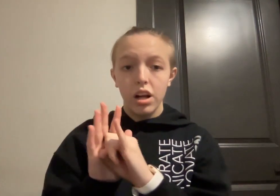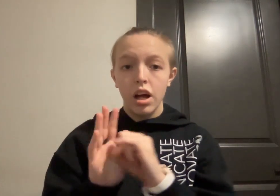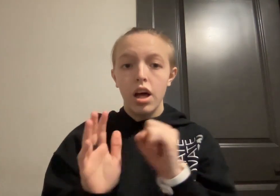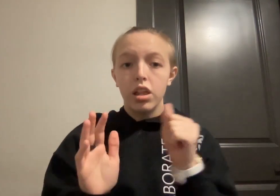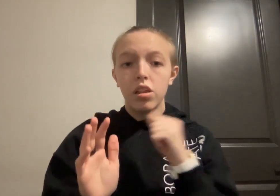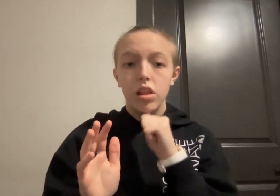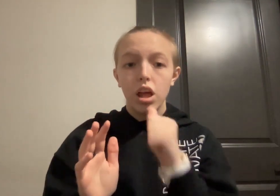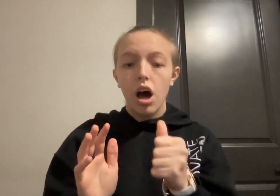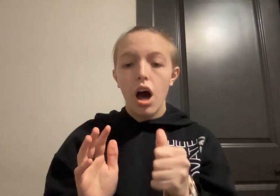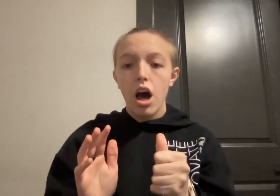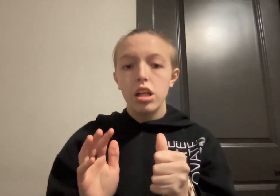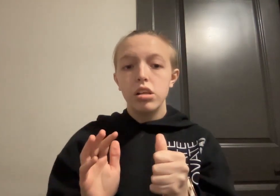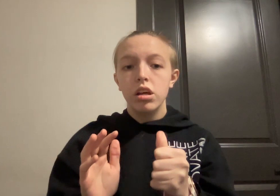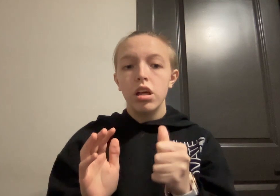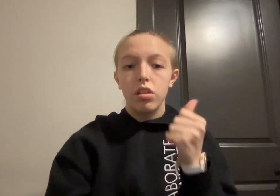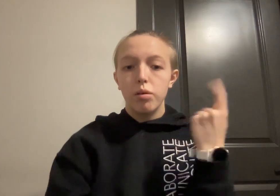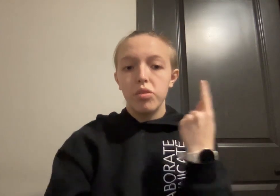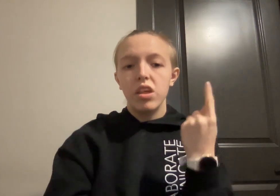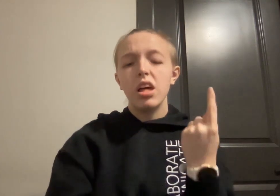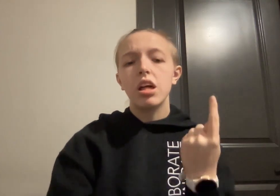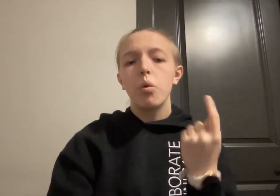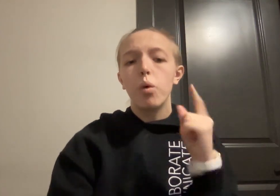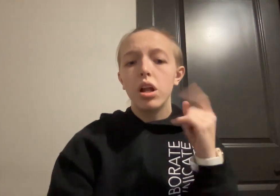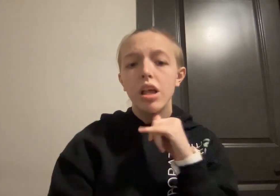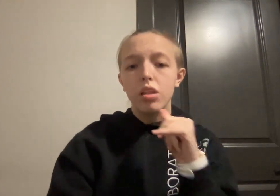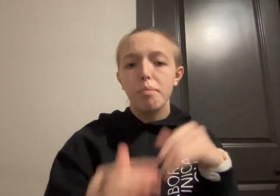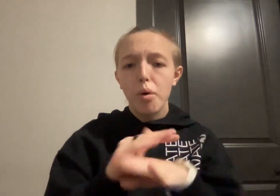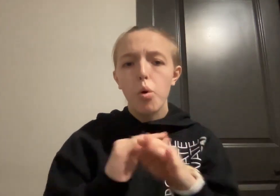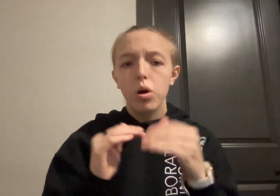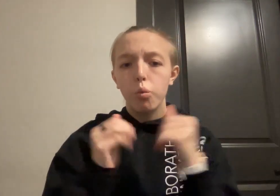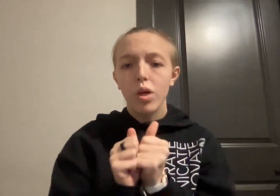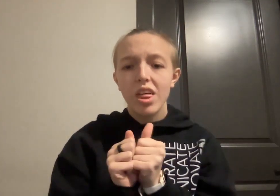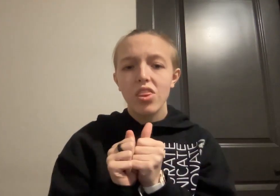as not something one is born with,